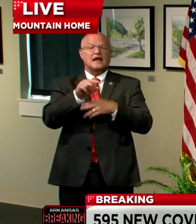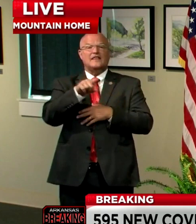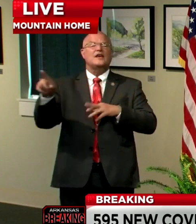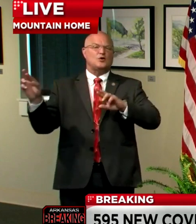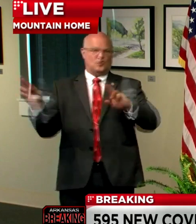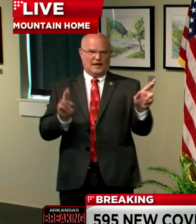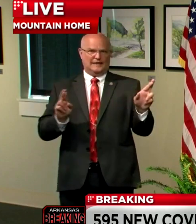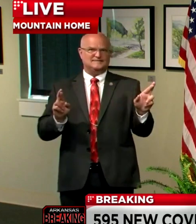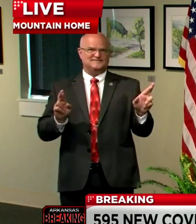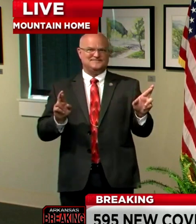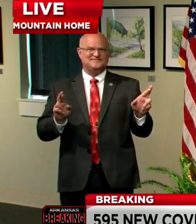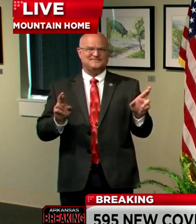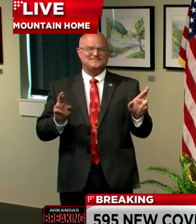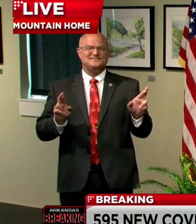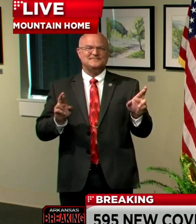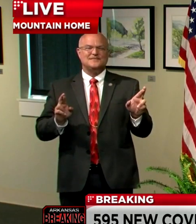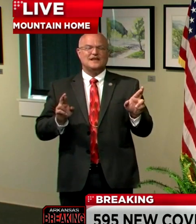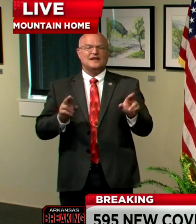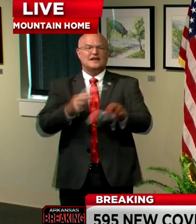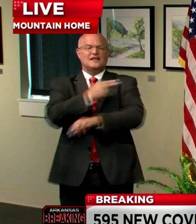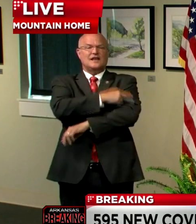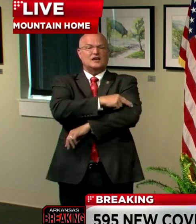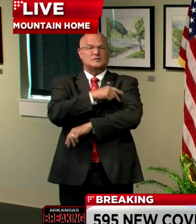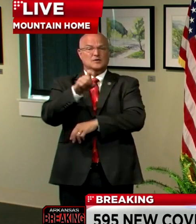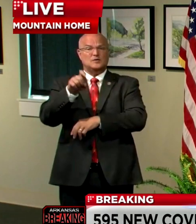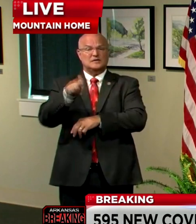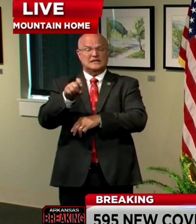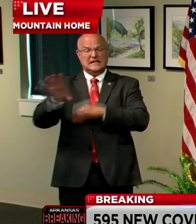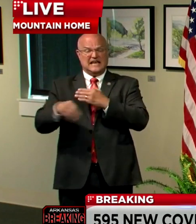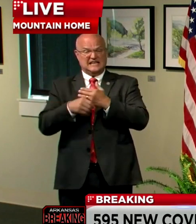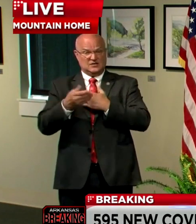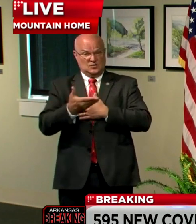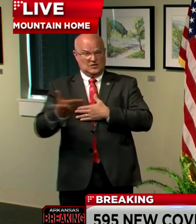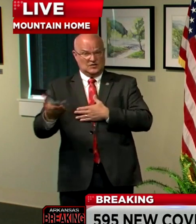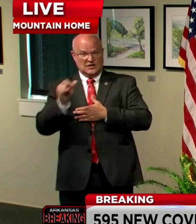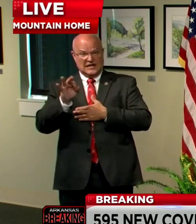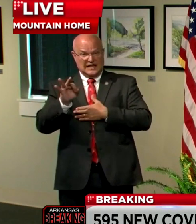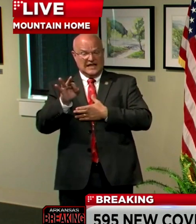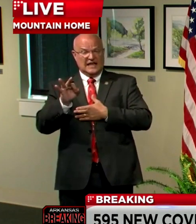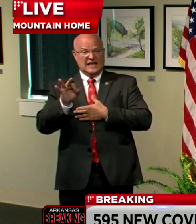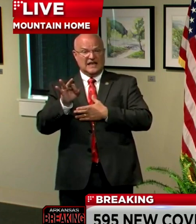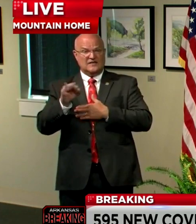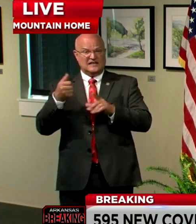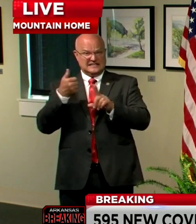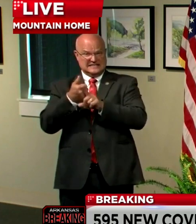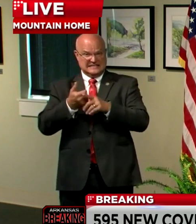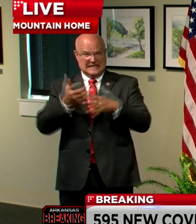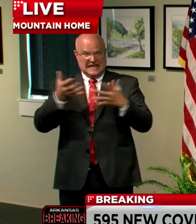STANDPOINT AND BE PREPARED AND IN TERMS OF THE PREPARATION OF